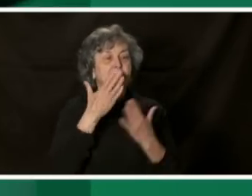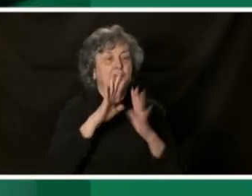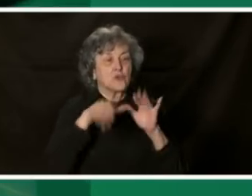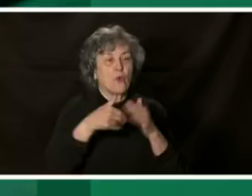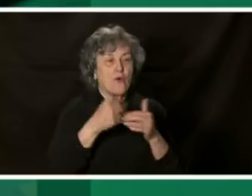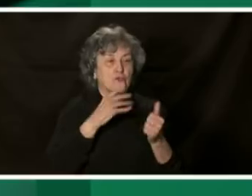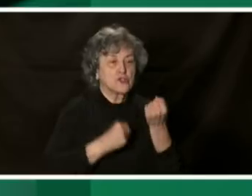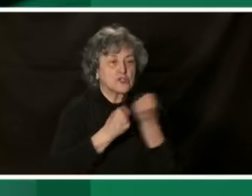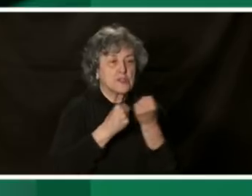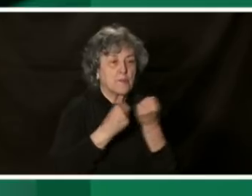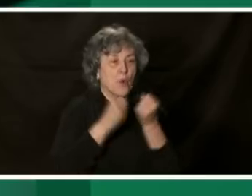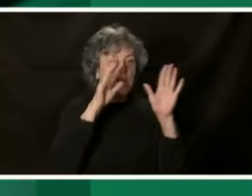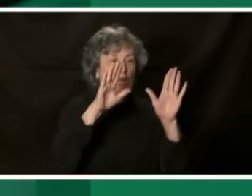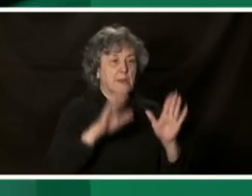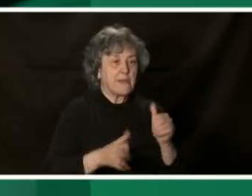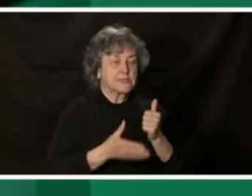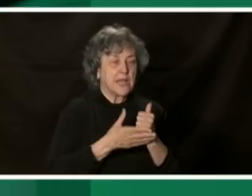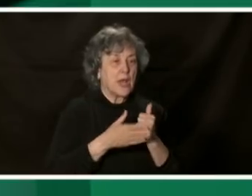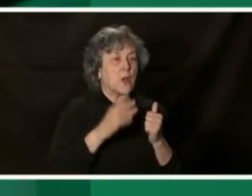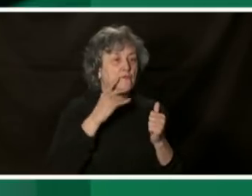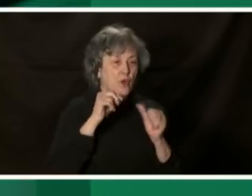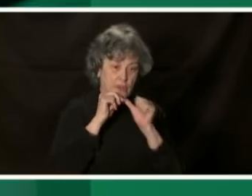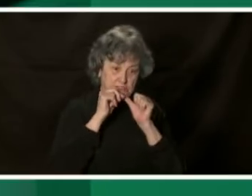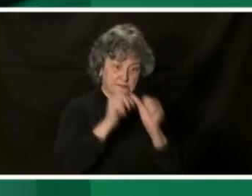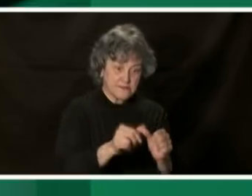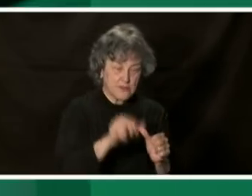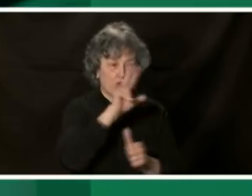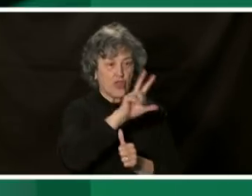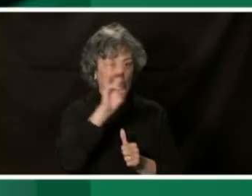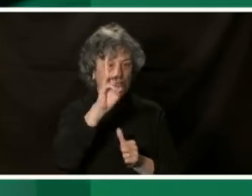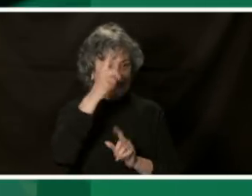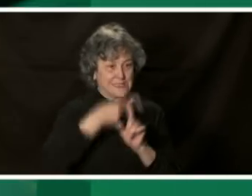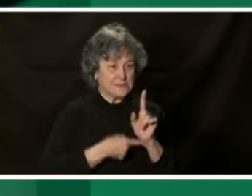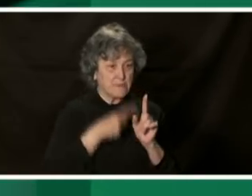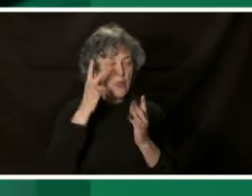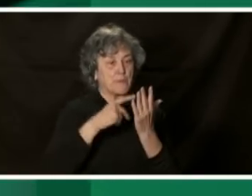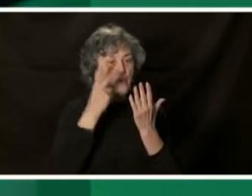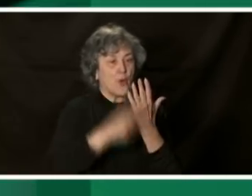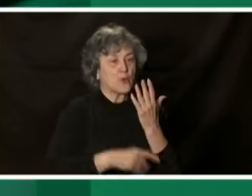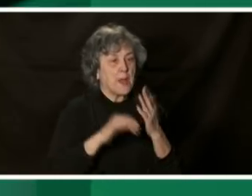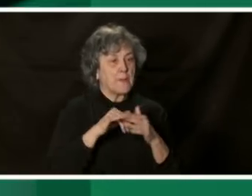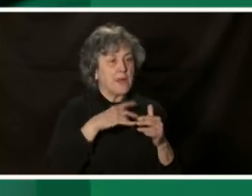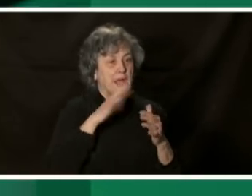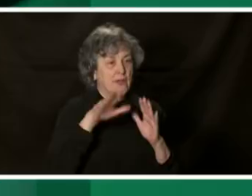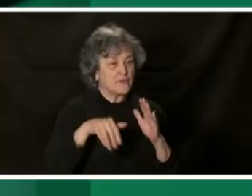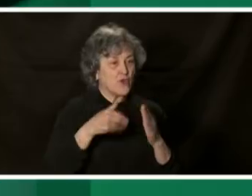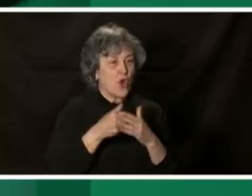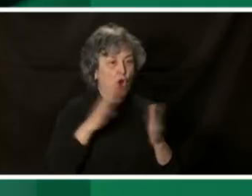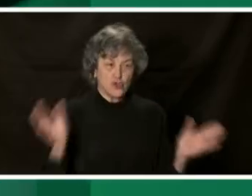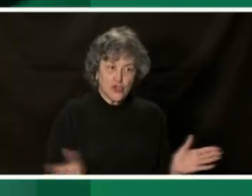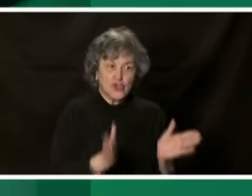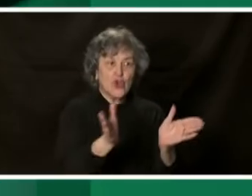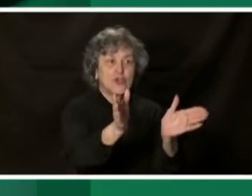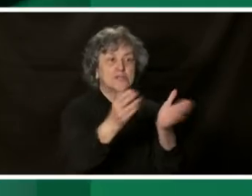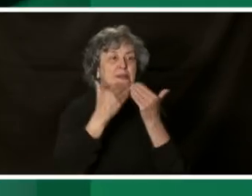THROUGH THE TOUGHEST DAYS OF THIS 36-MONTH PROGRAM. AND THANKS TO DR. SUSAN MCMULLAN FOR ALL OF YOUR ENCOURAGEMENT AND BEING AN AMAZING MENTOR.